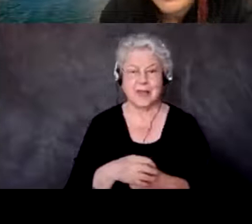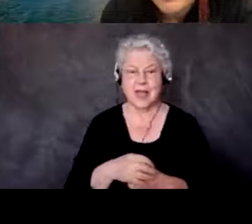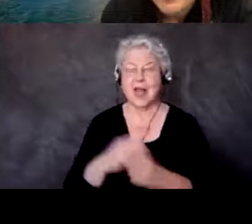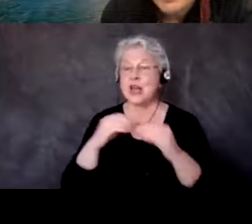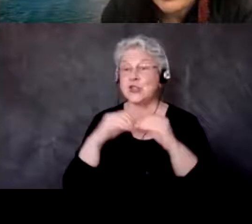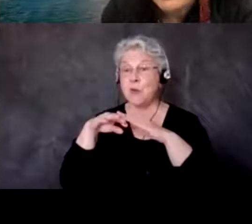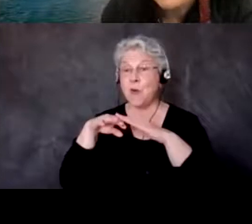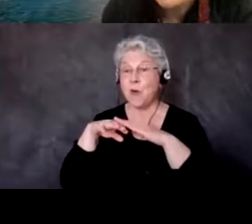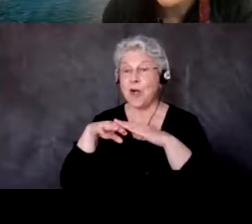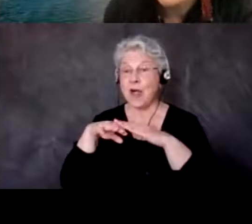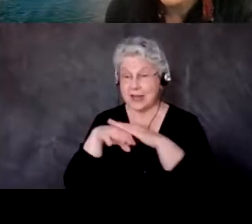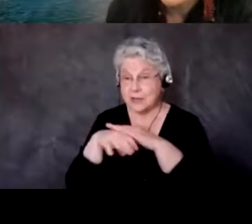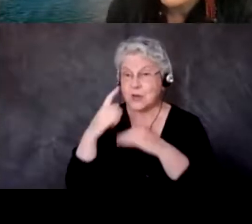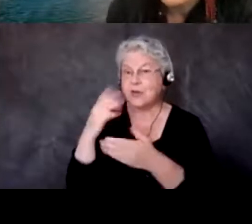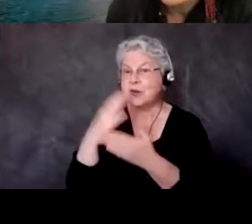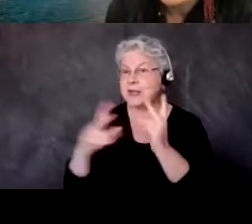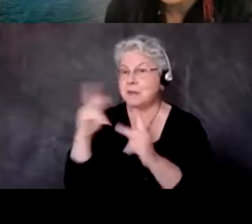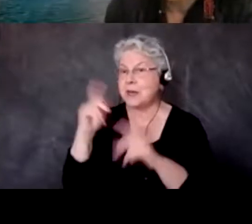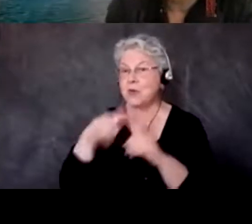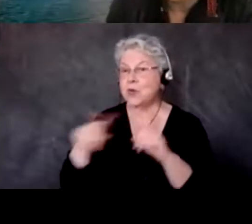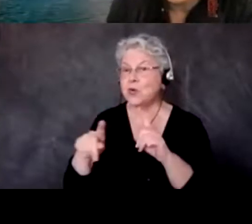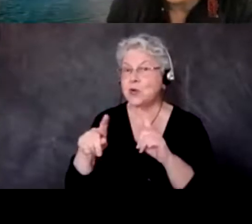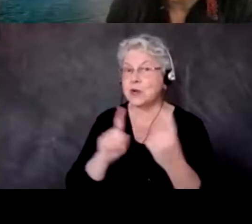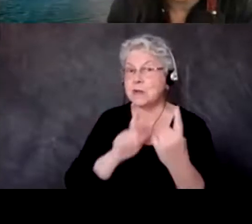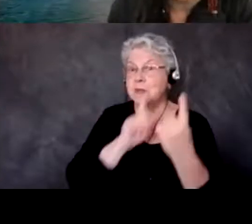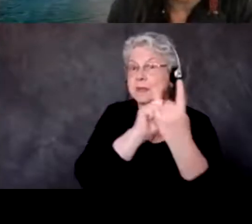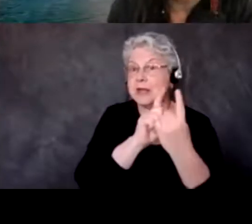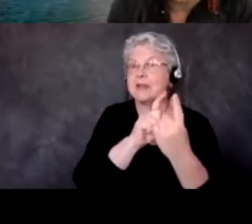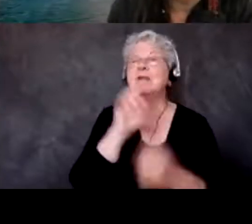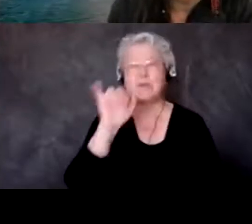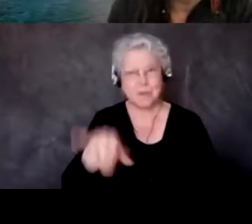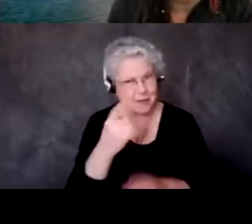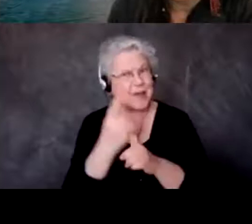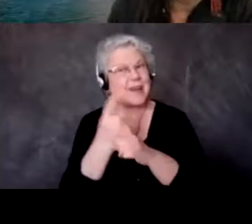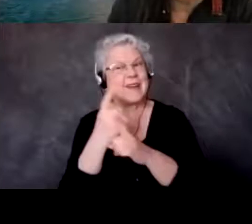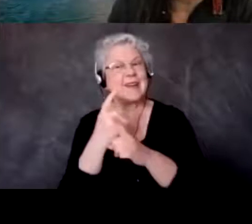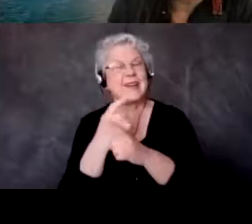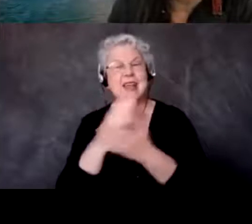people who couldn't go in person. Yes, that's true. Some people are more comfortable staying